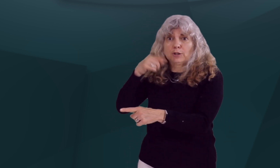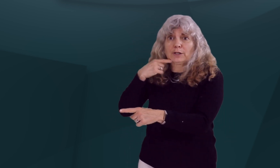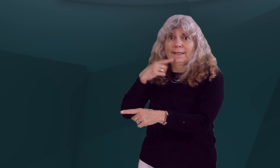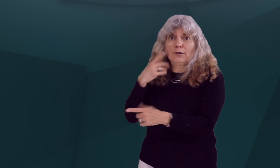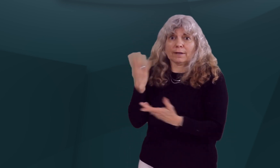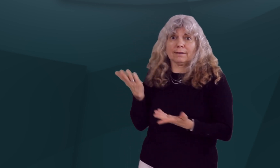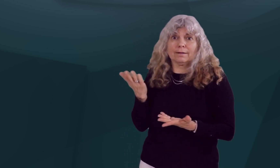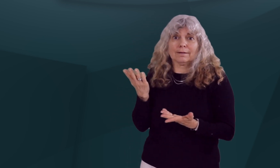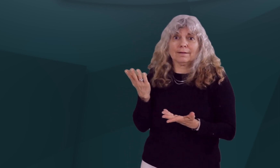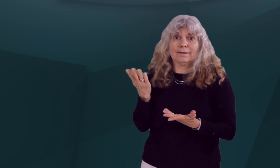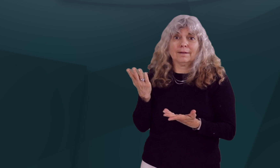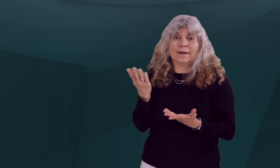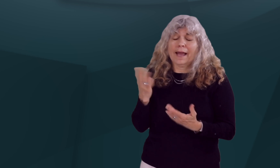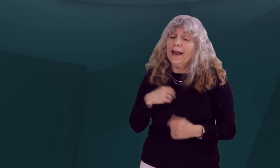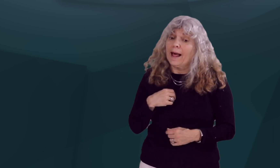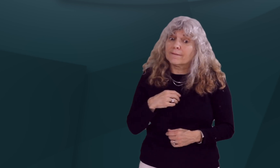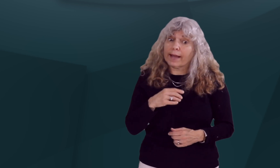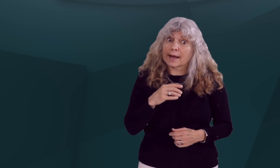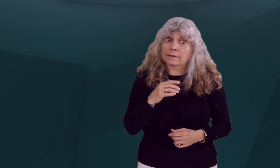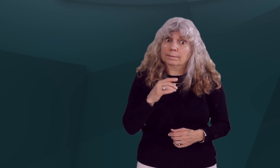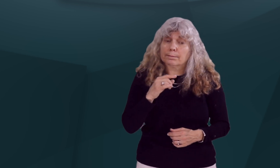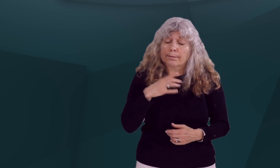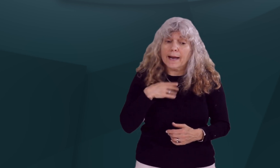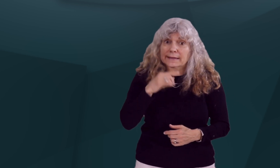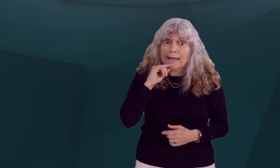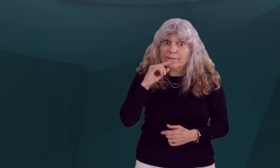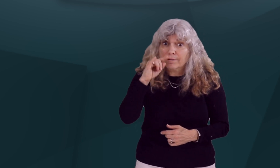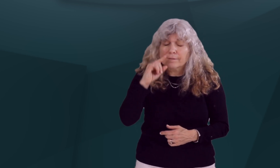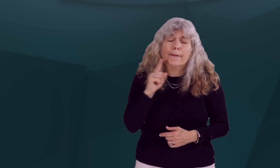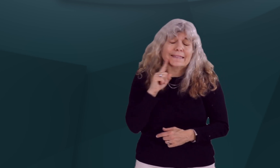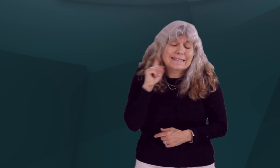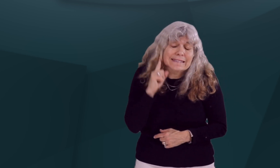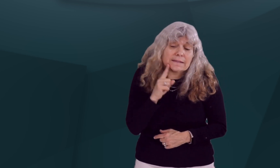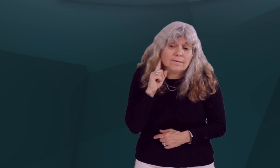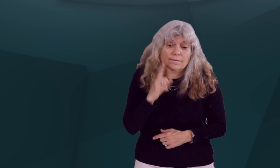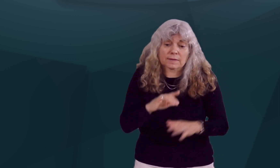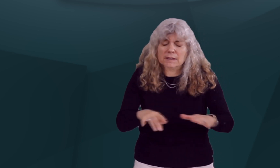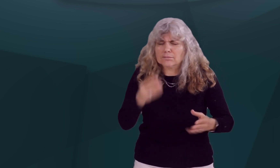Their parents are hearing. I've had my own deaf kids tell me, "Hearing people are lucky.